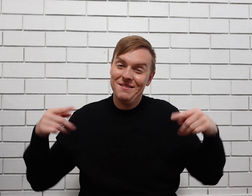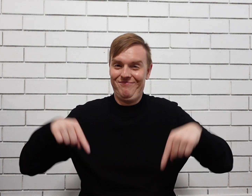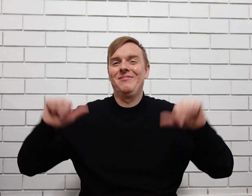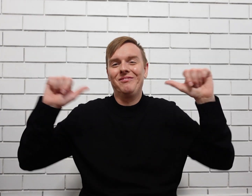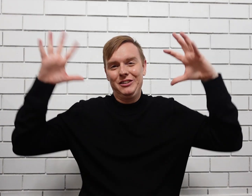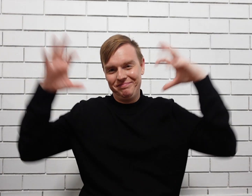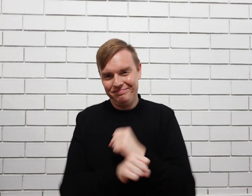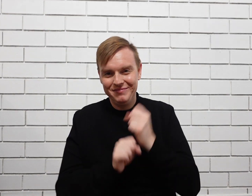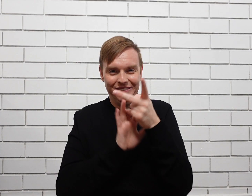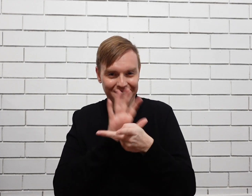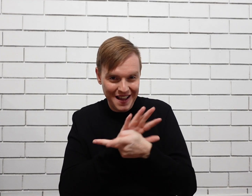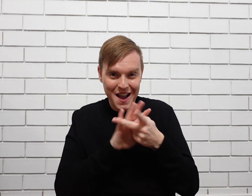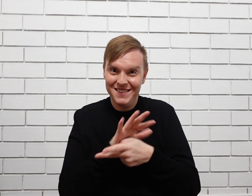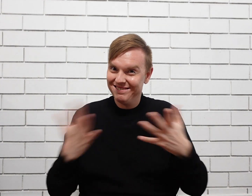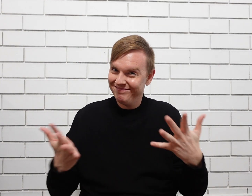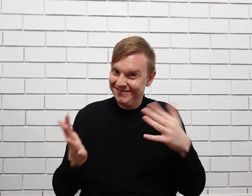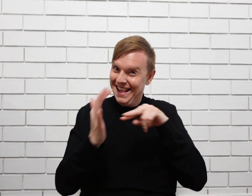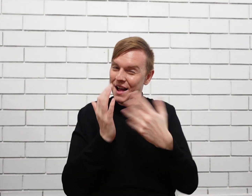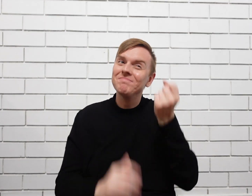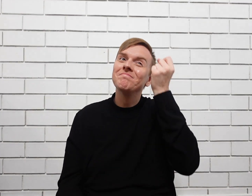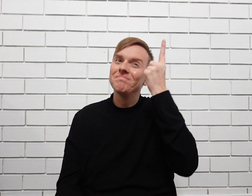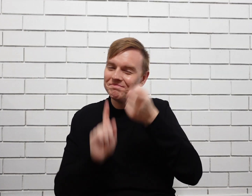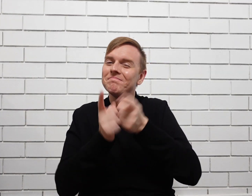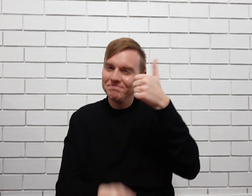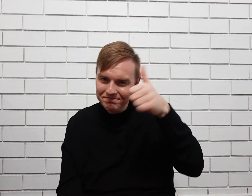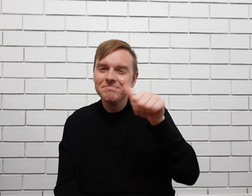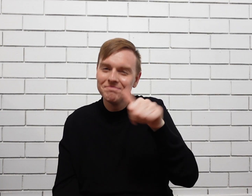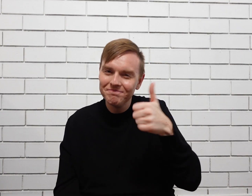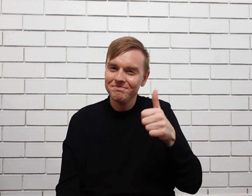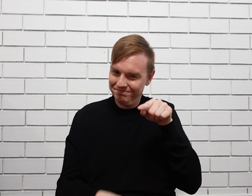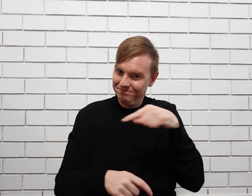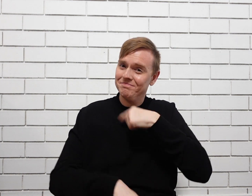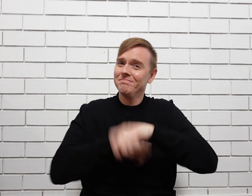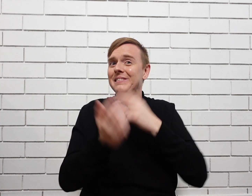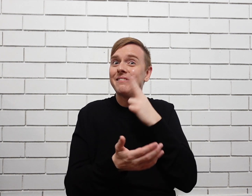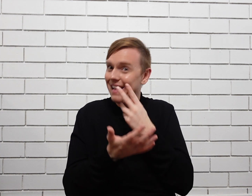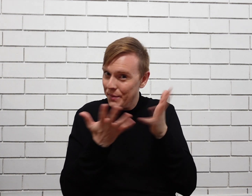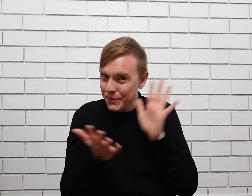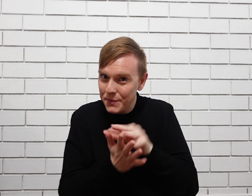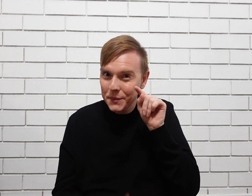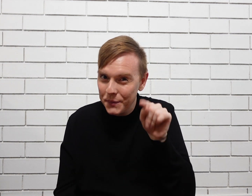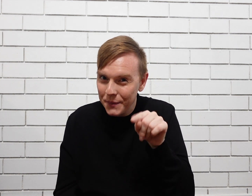So, this end video now. I hope you guys understand the summary of story how I became Deaf.